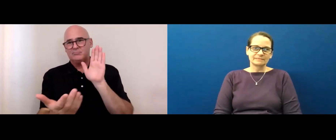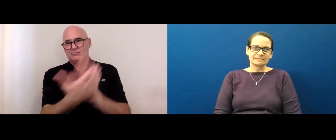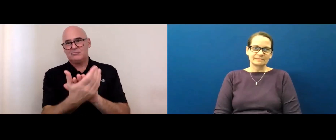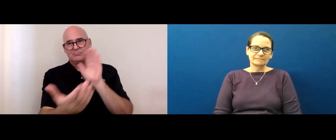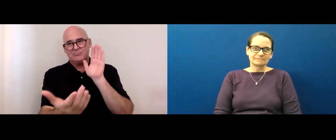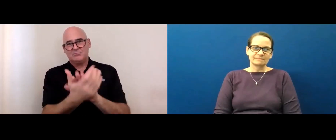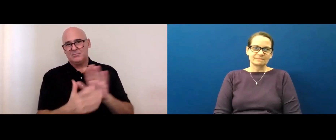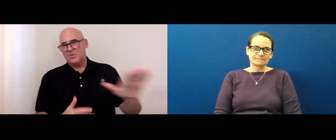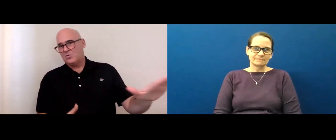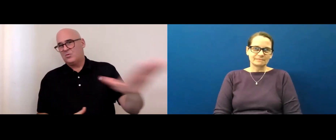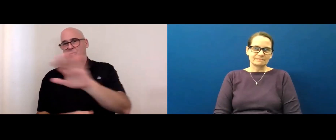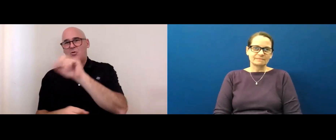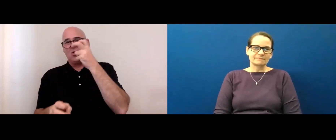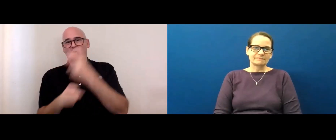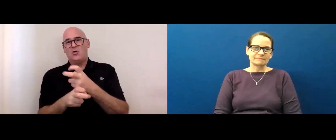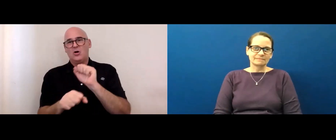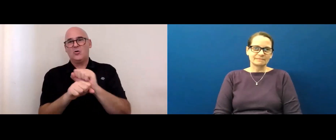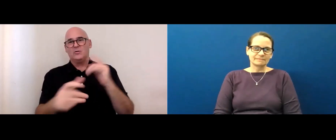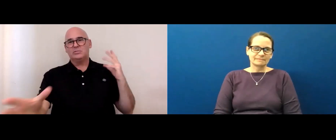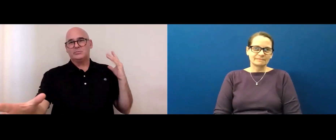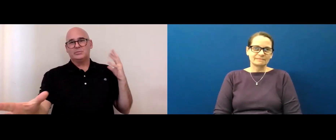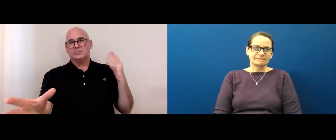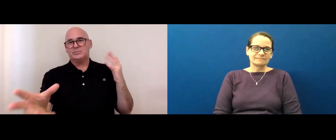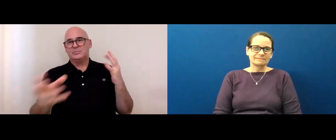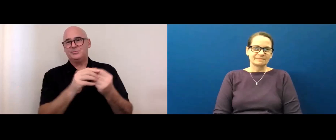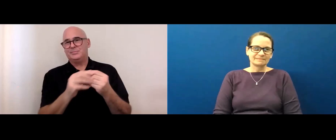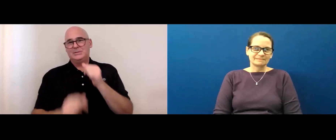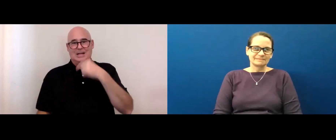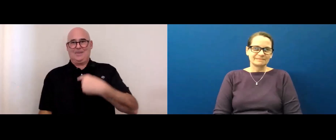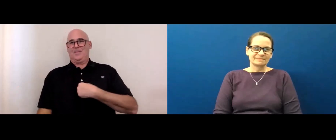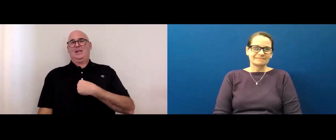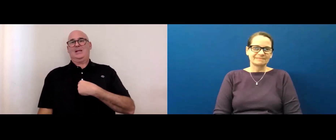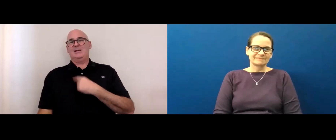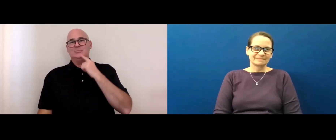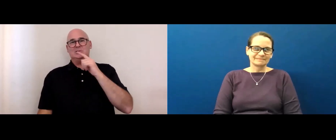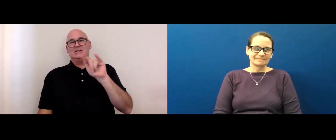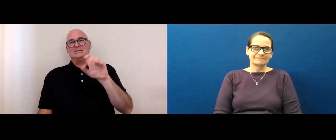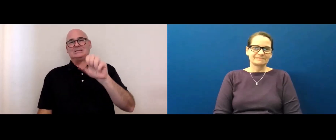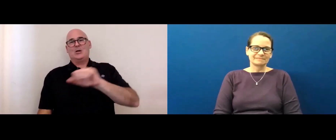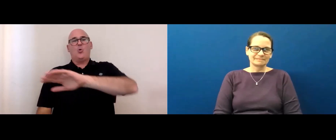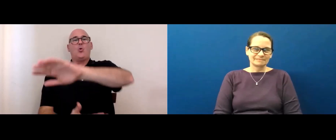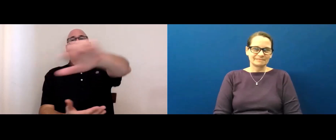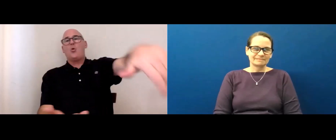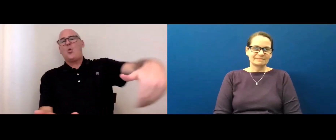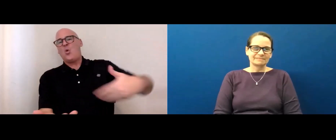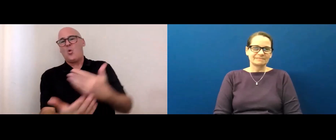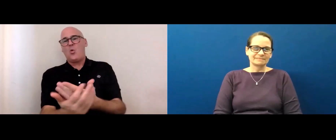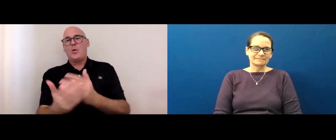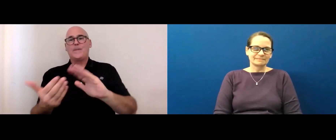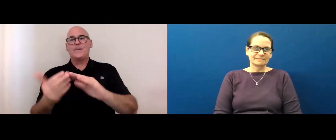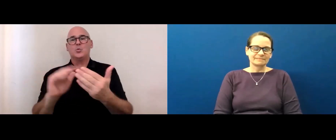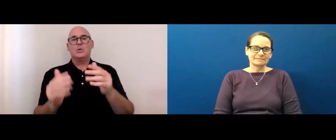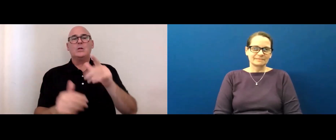and so I really want to applaud your hard work it's not me it takes all of us